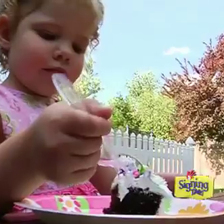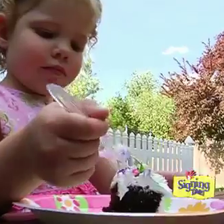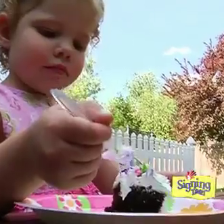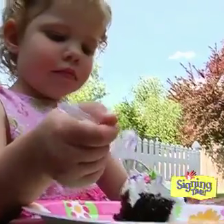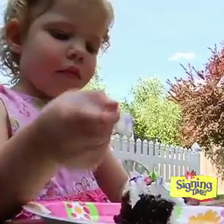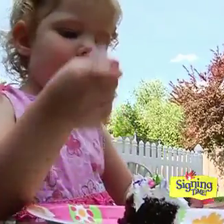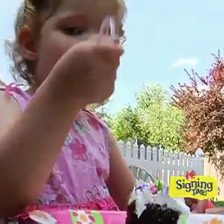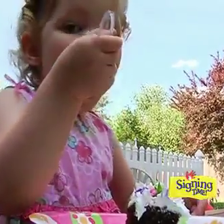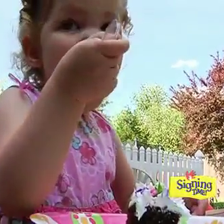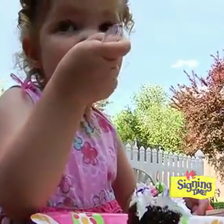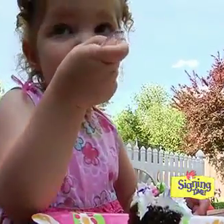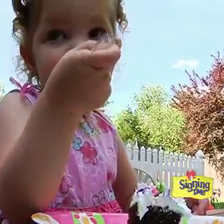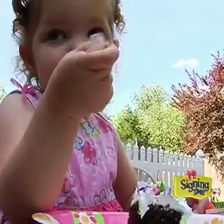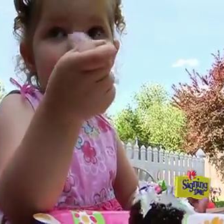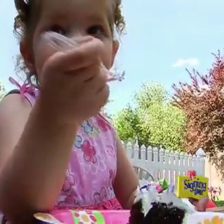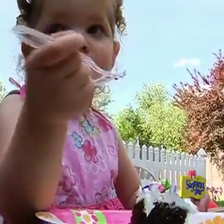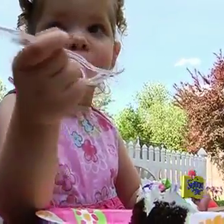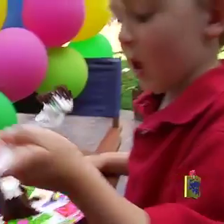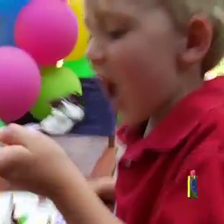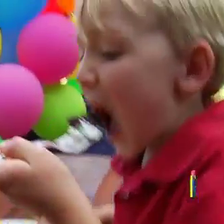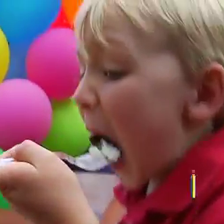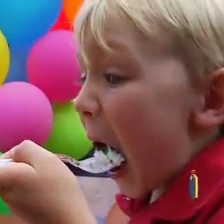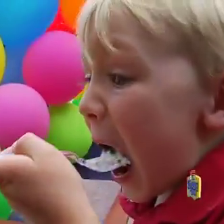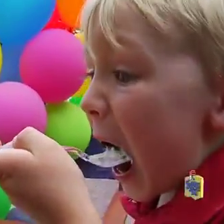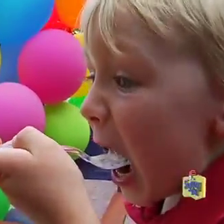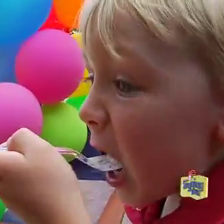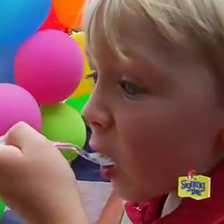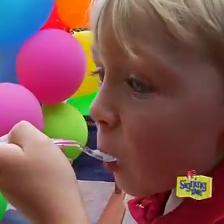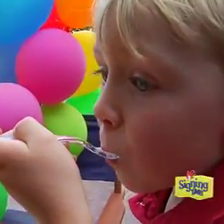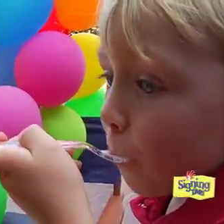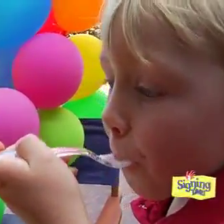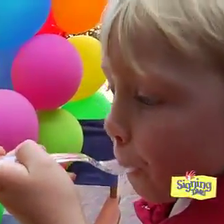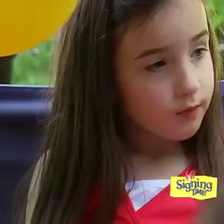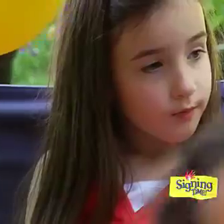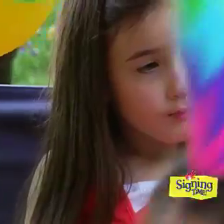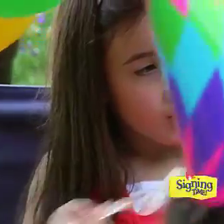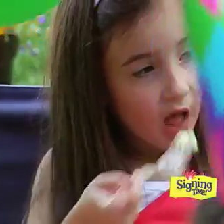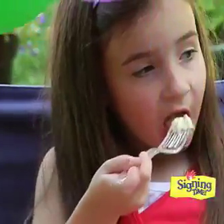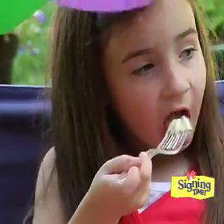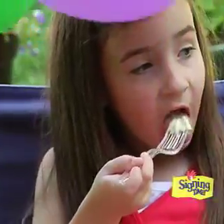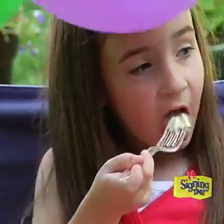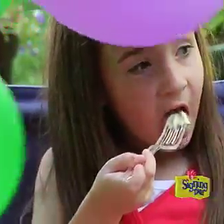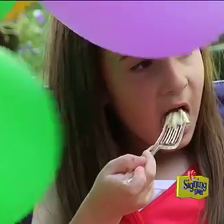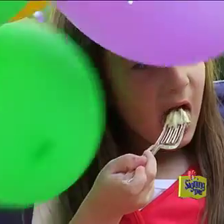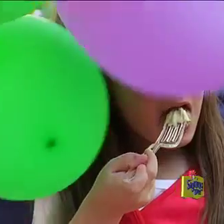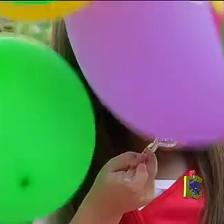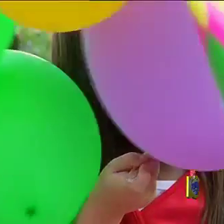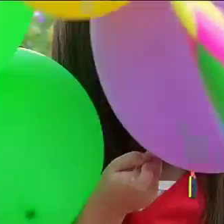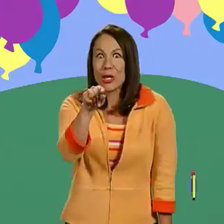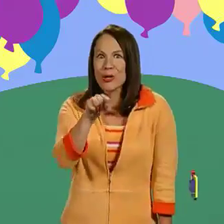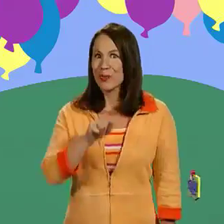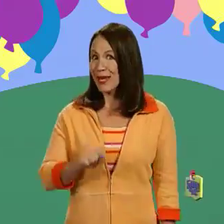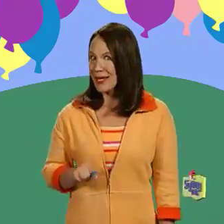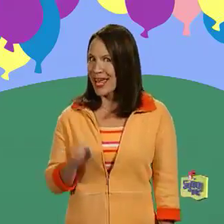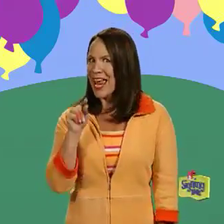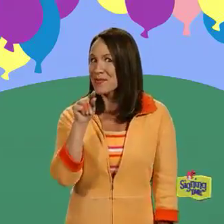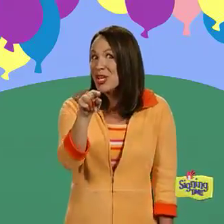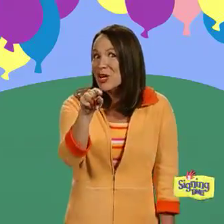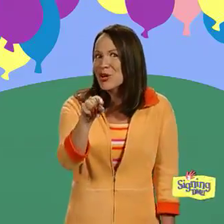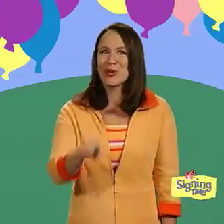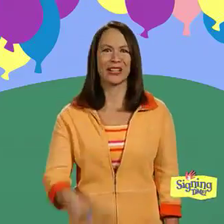A special day it’s true We celebrate the happy day